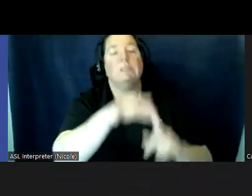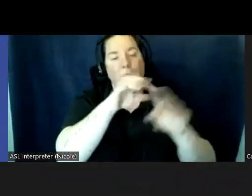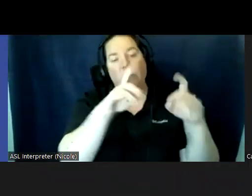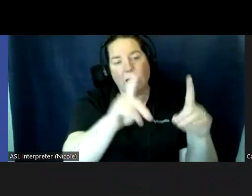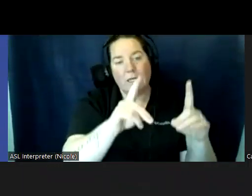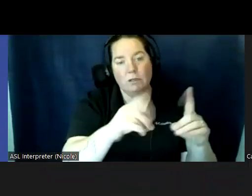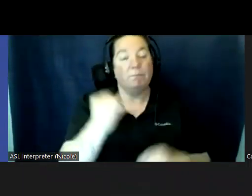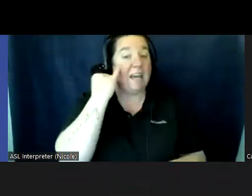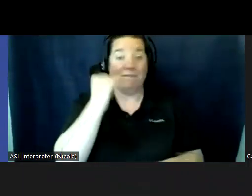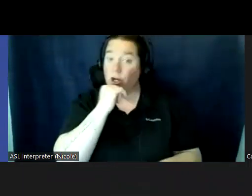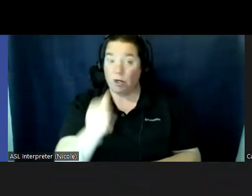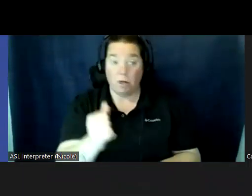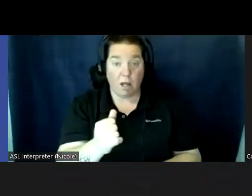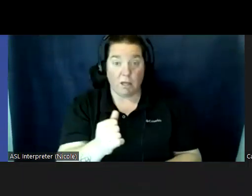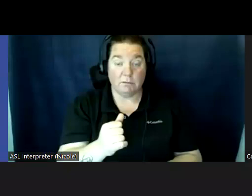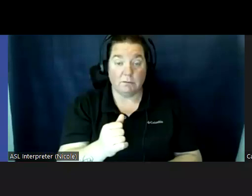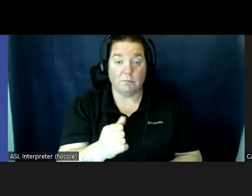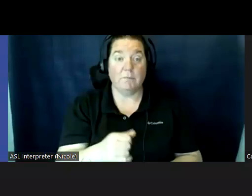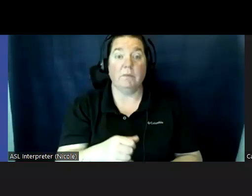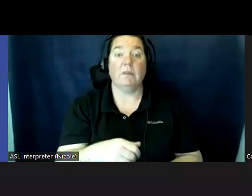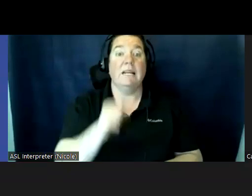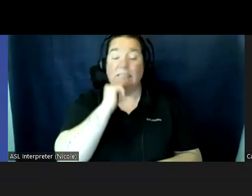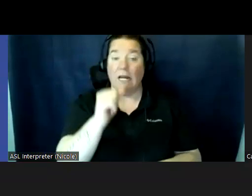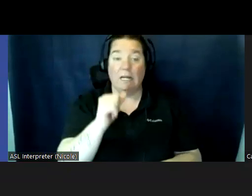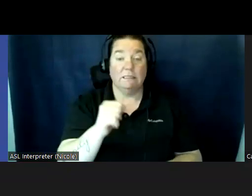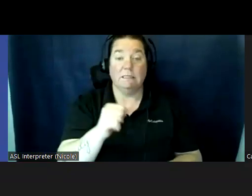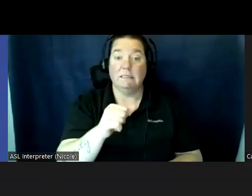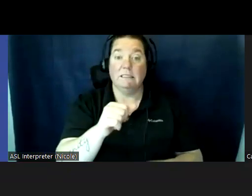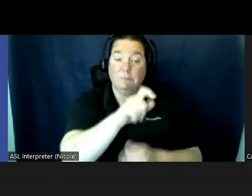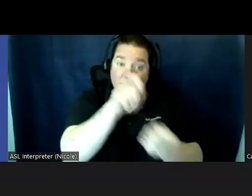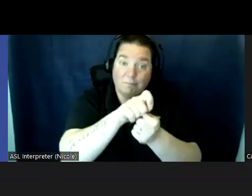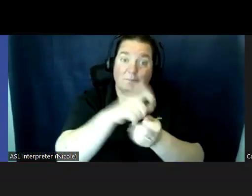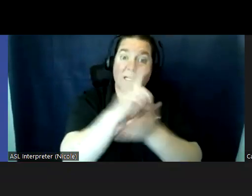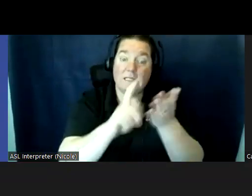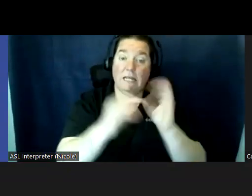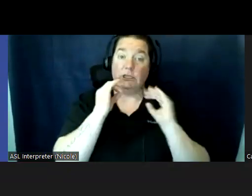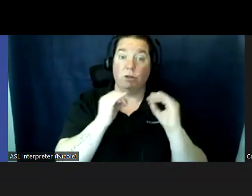qualifying or especially designed instruction is not appropriate for the child given their needs,